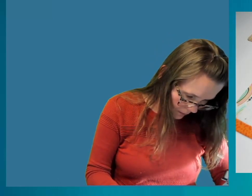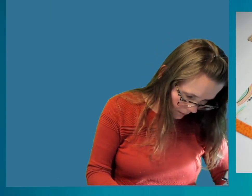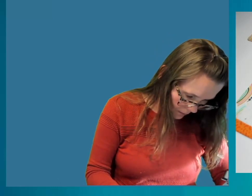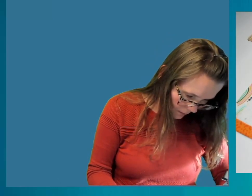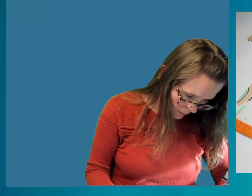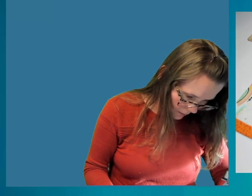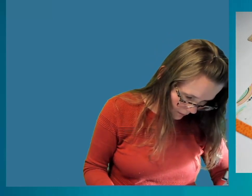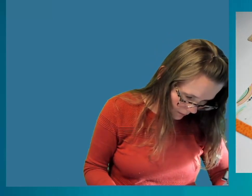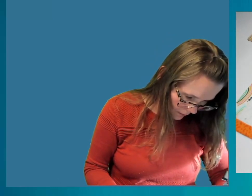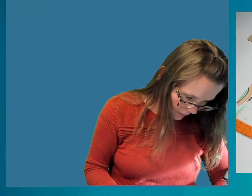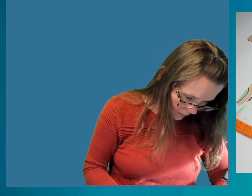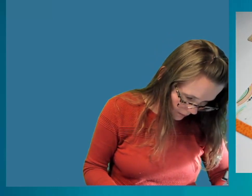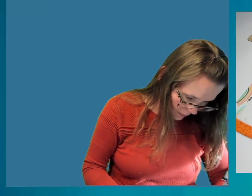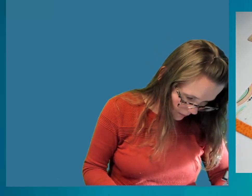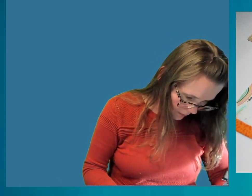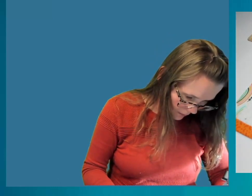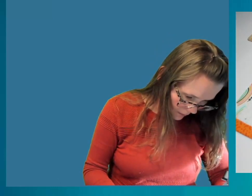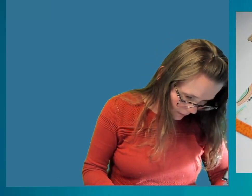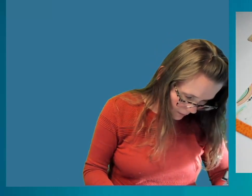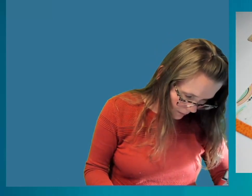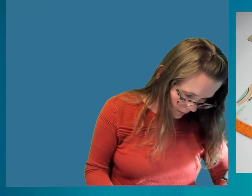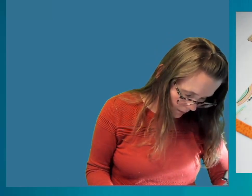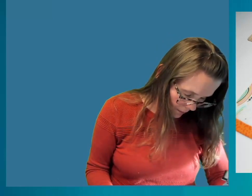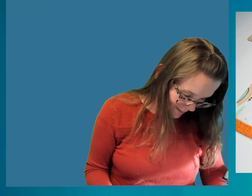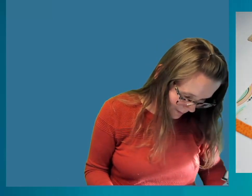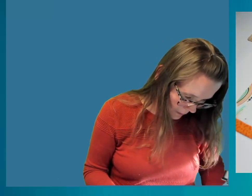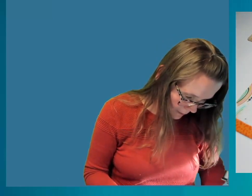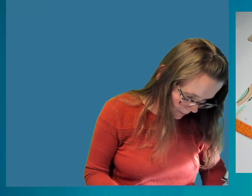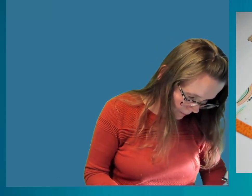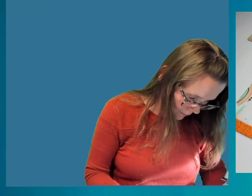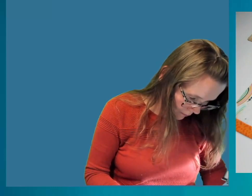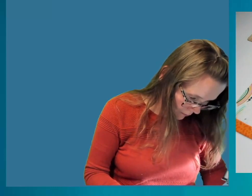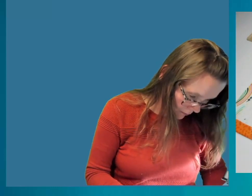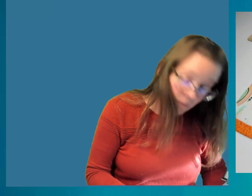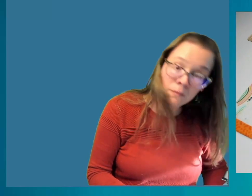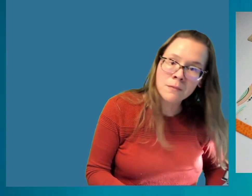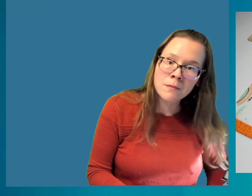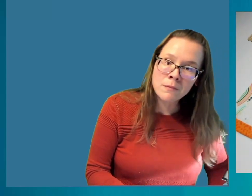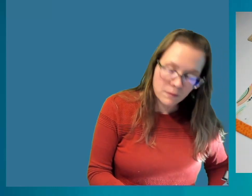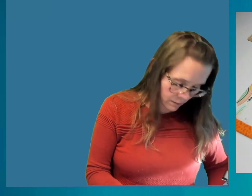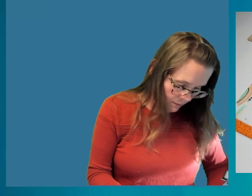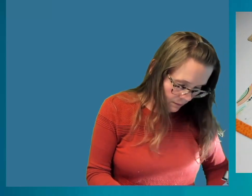And then once I've gotten around all of the edges, I kind of fill in the center,